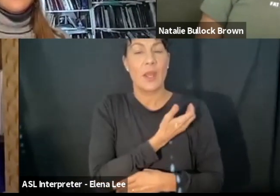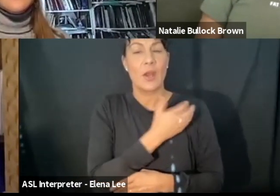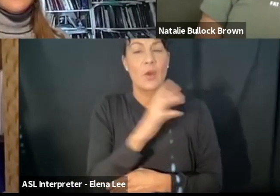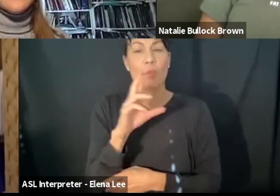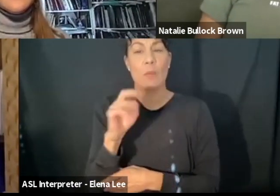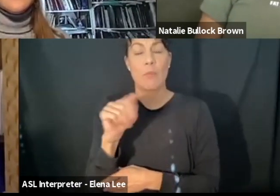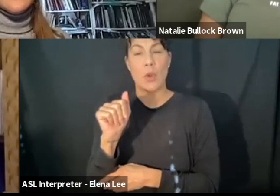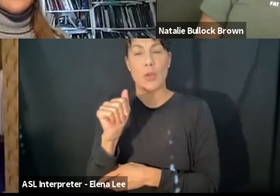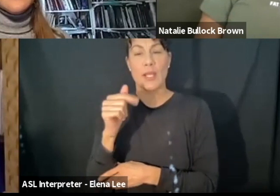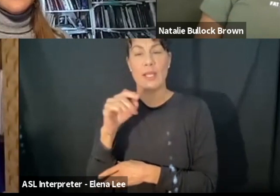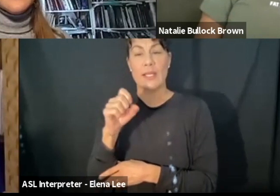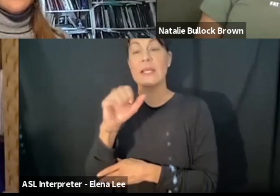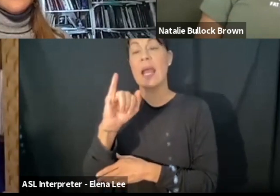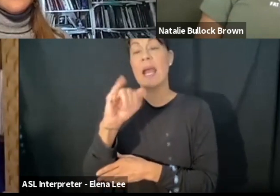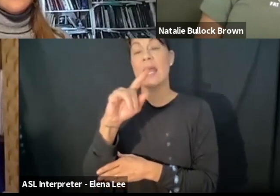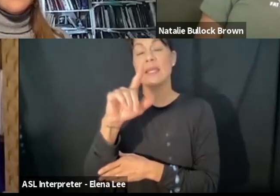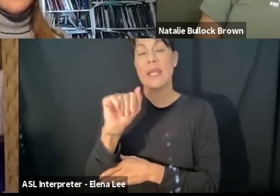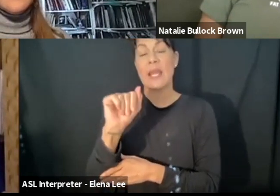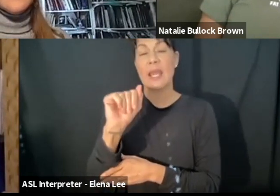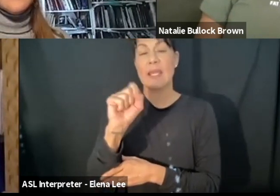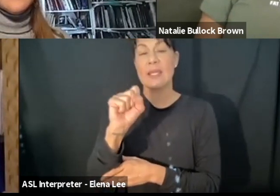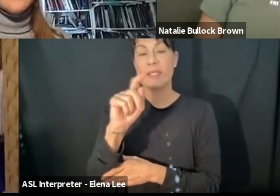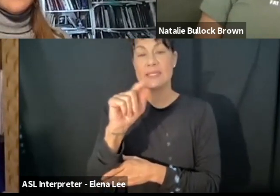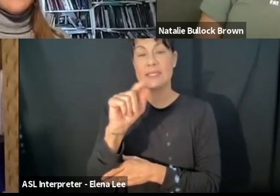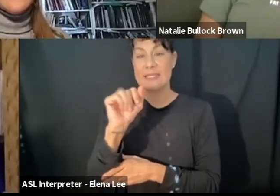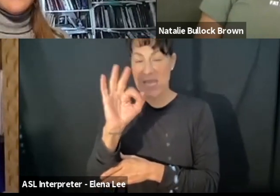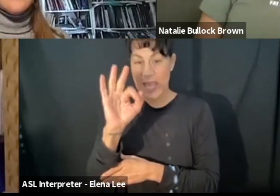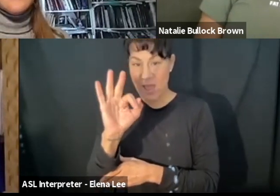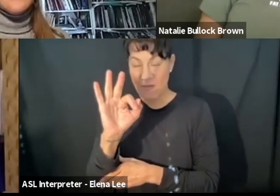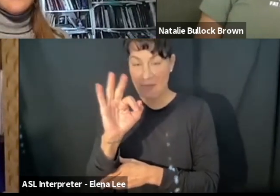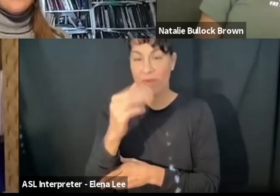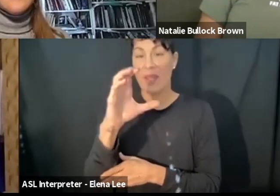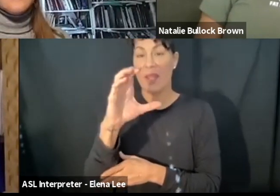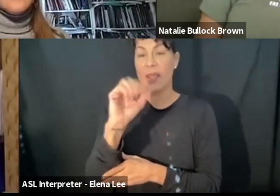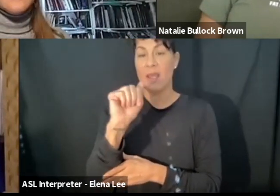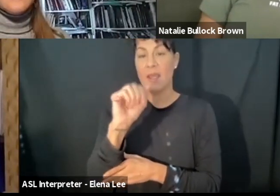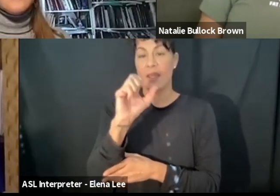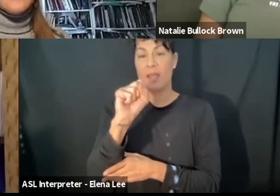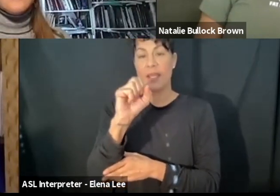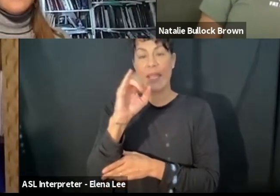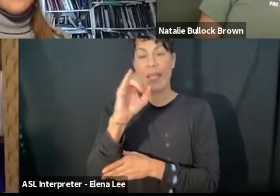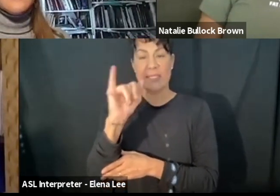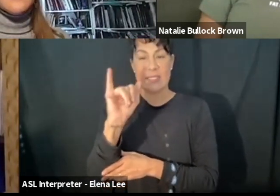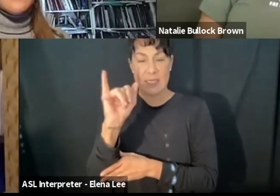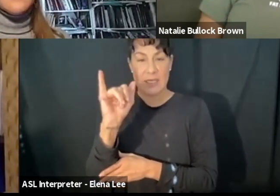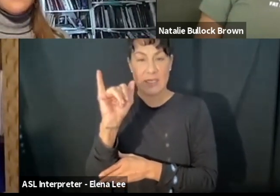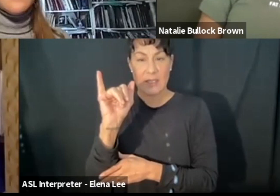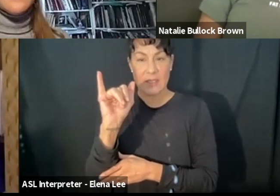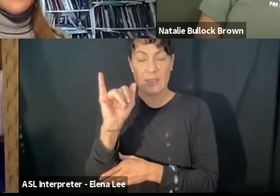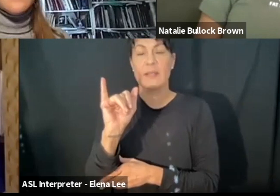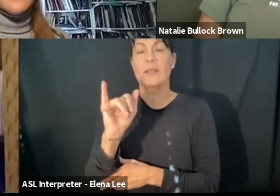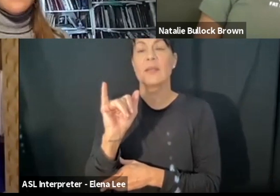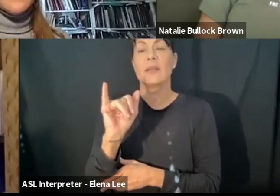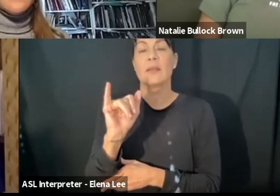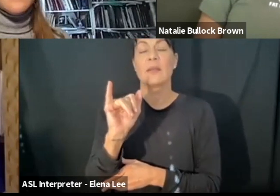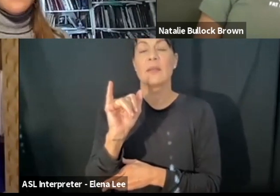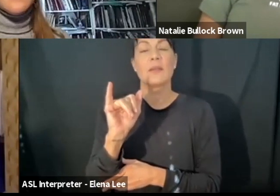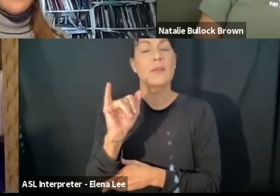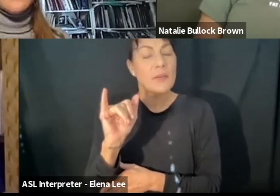IDA staff behind the scenes, Cassidy Dimon, Susan Yin, Kristal Sotomayor, Bedatri Choudhury.